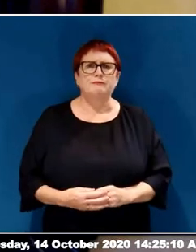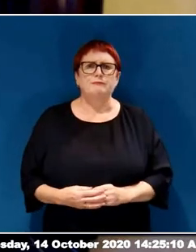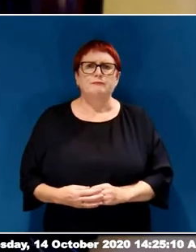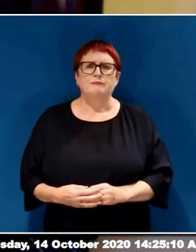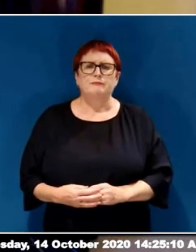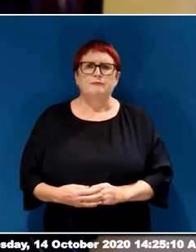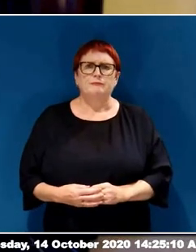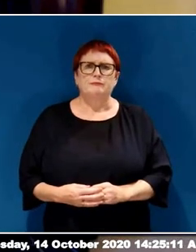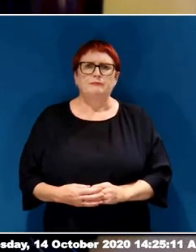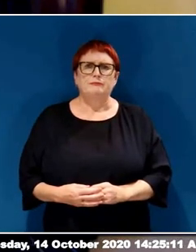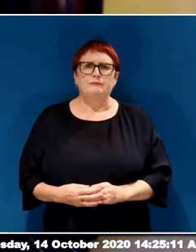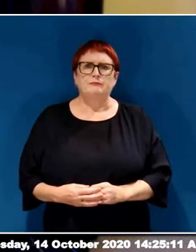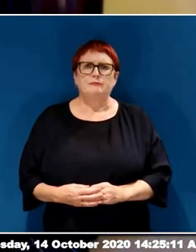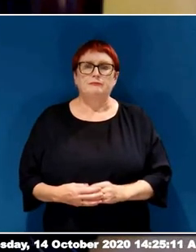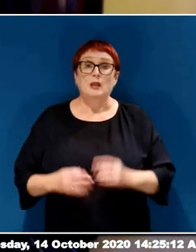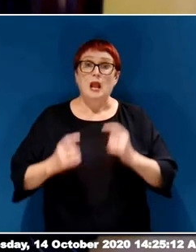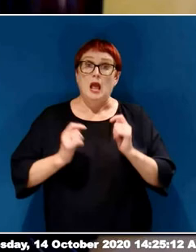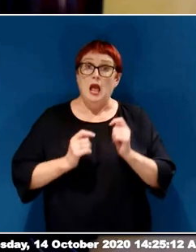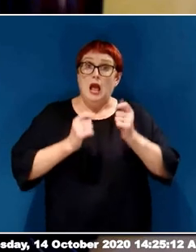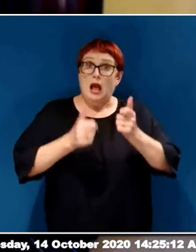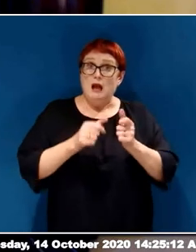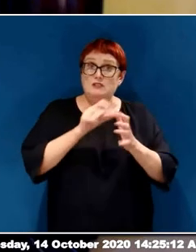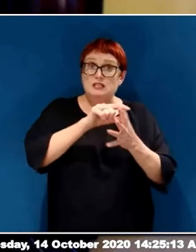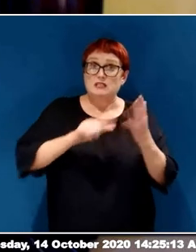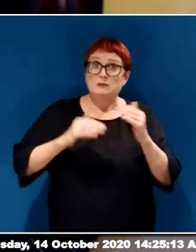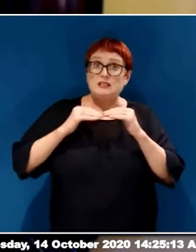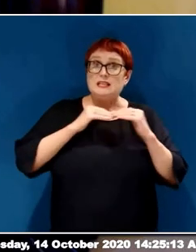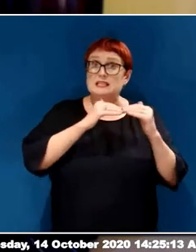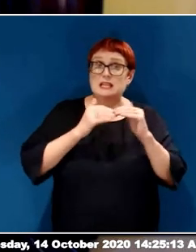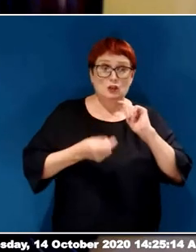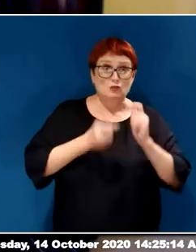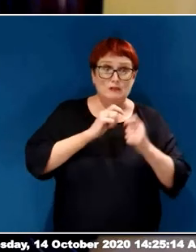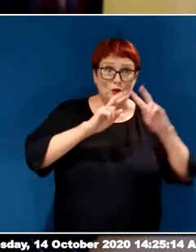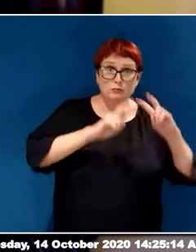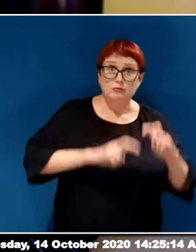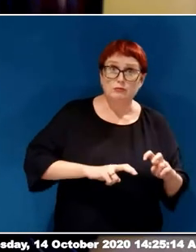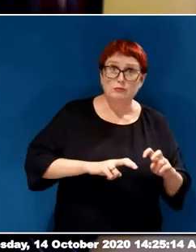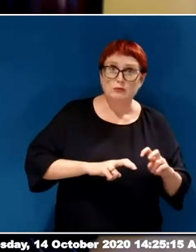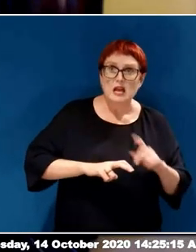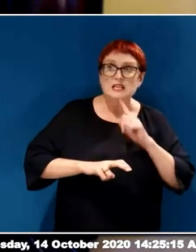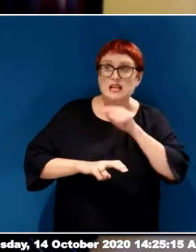those e-modules with a significant increase and upskill in the workforce.